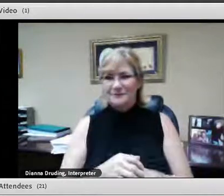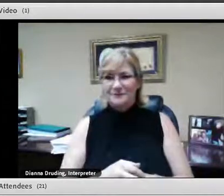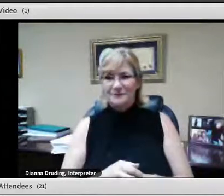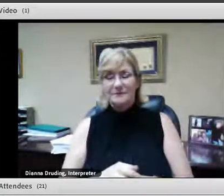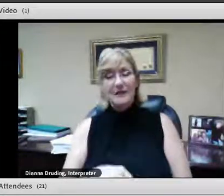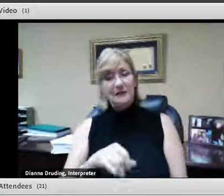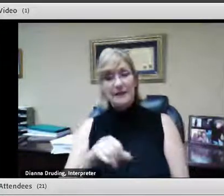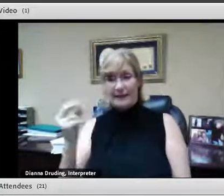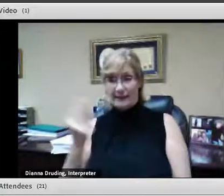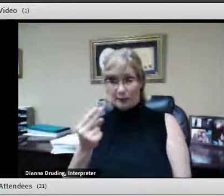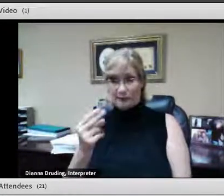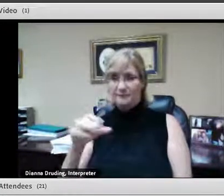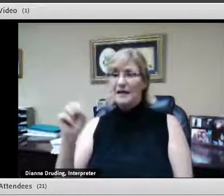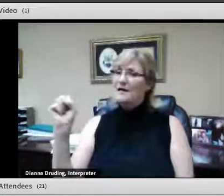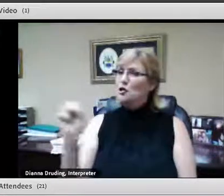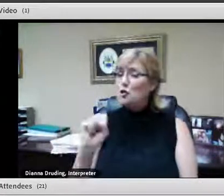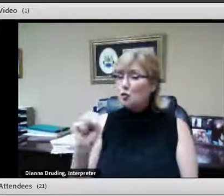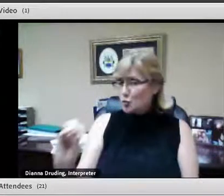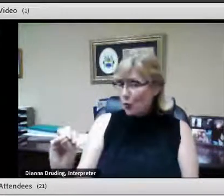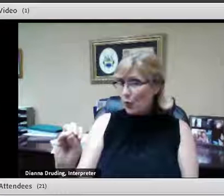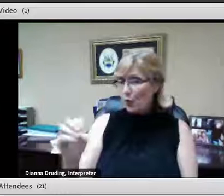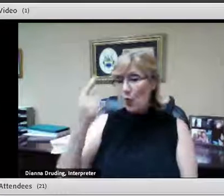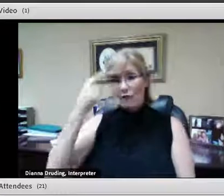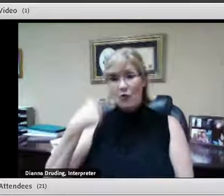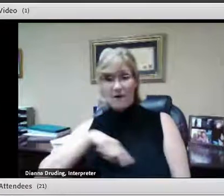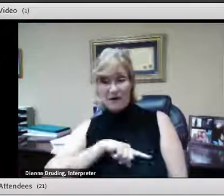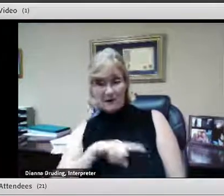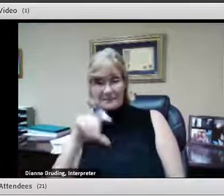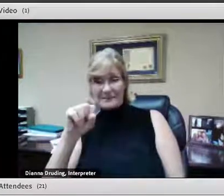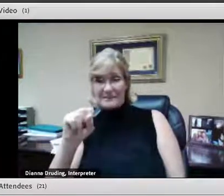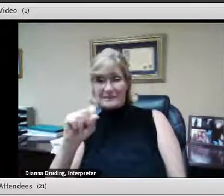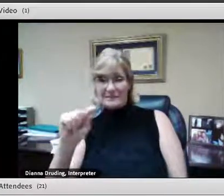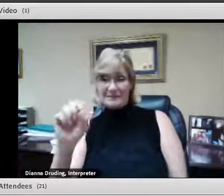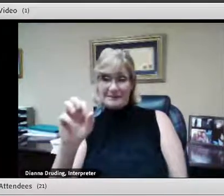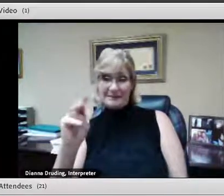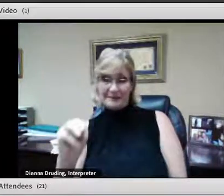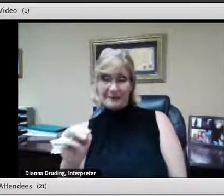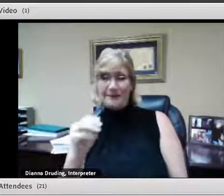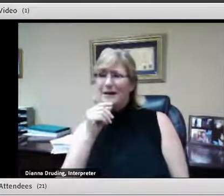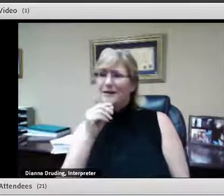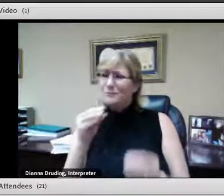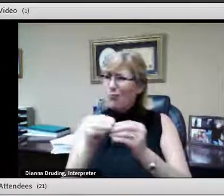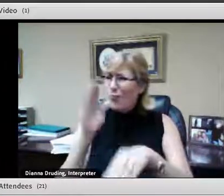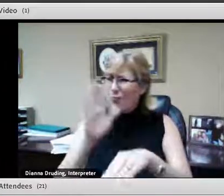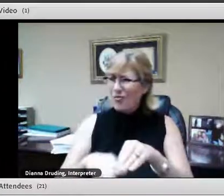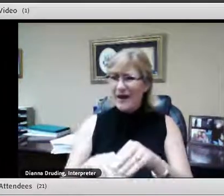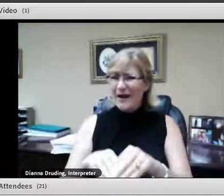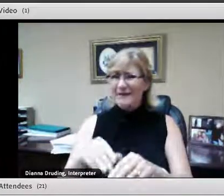Hilary: So, STEAM, for us, is more than just science, technology, engineering, arts, and math,